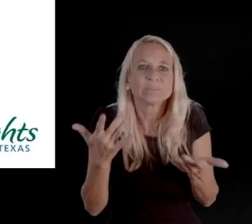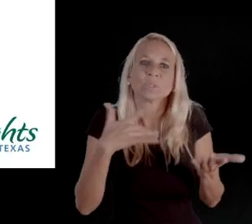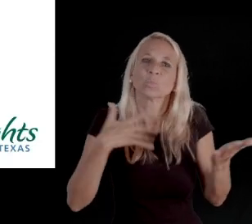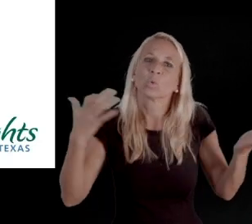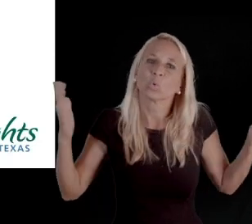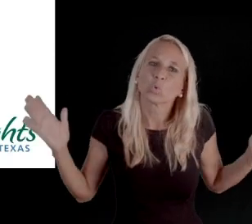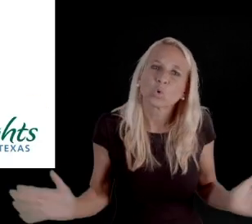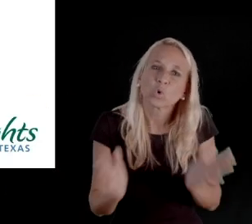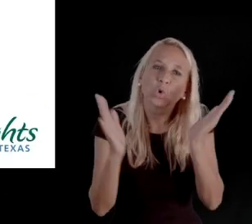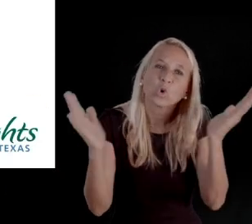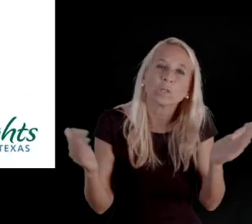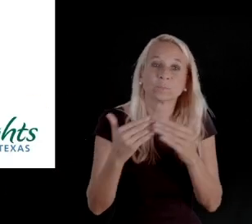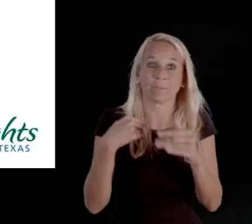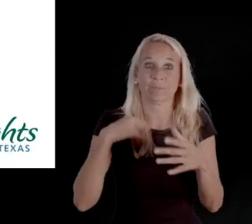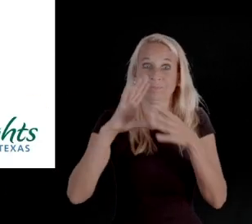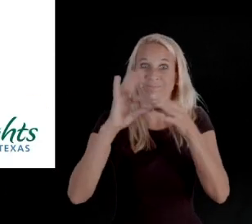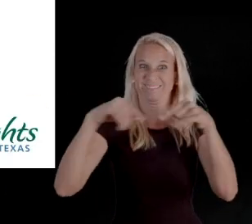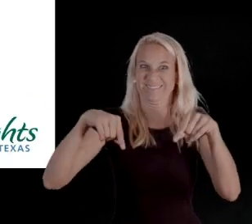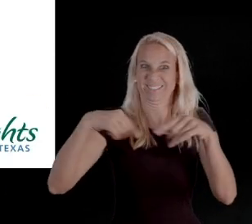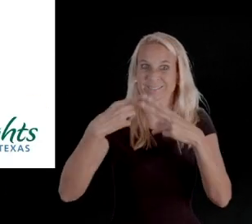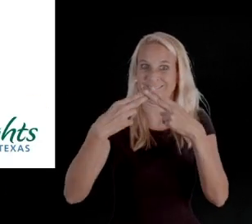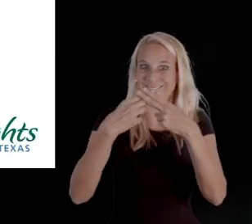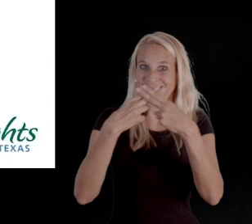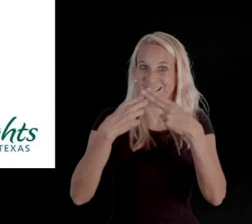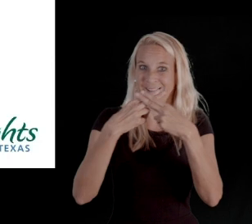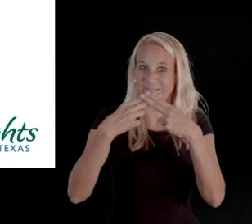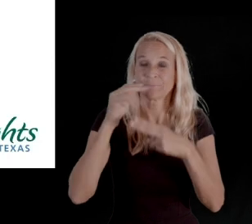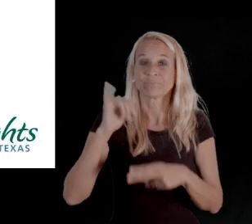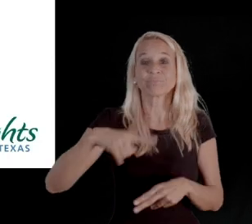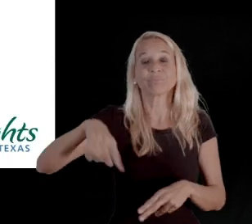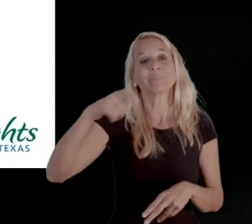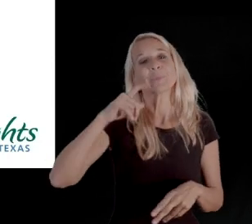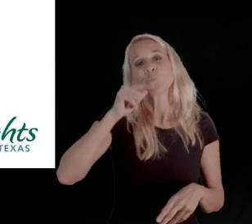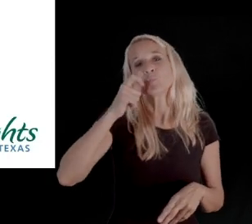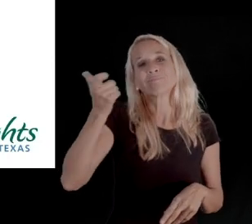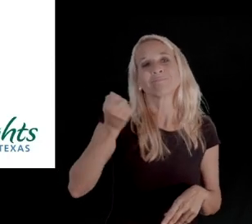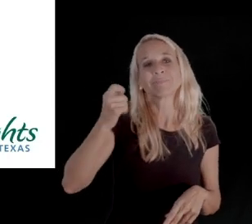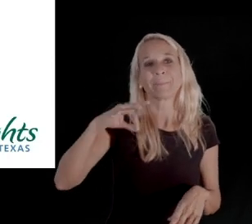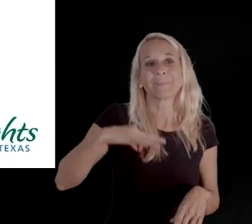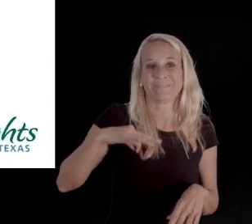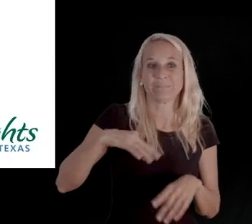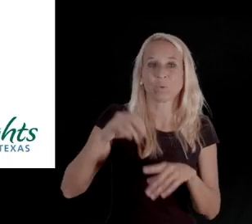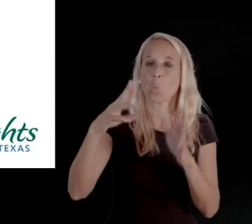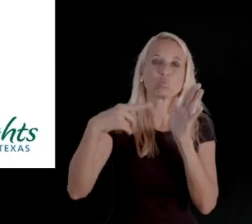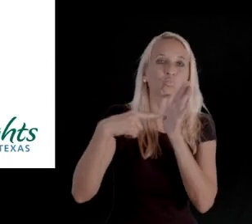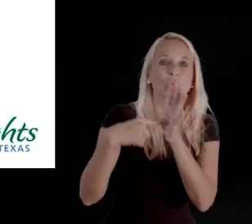before I get started with this slide, that the beneficiaries or the representatives of the beneficiaries,